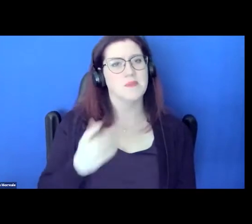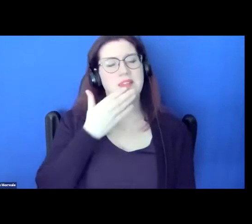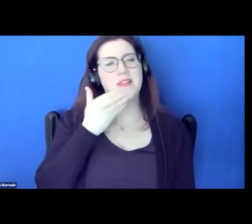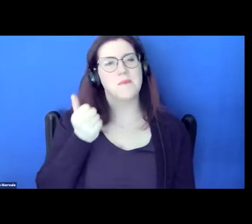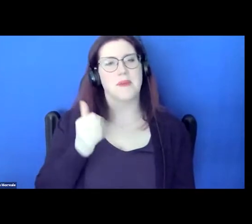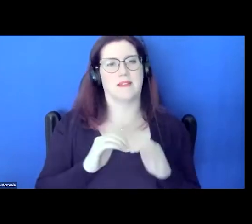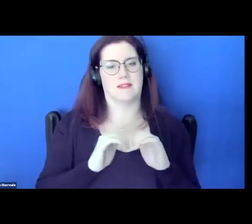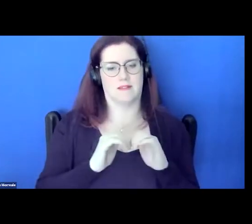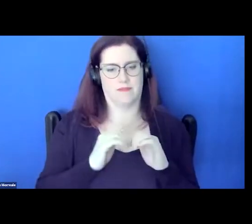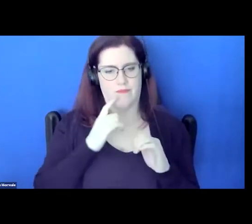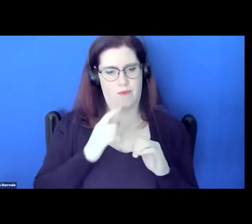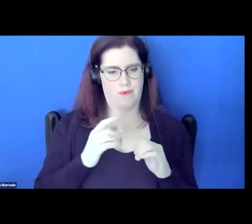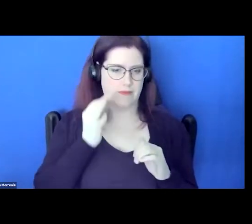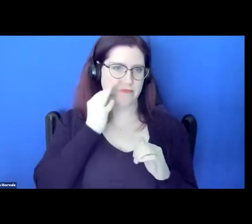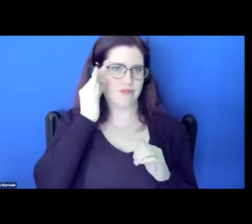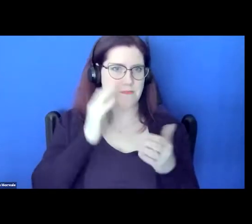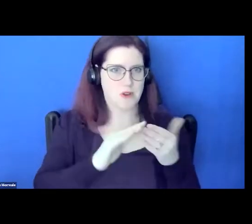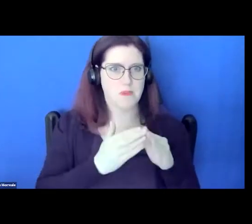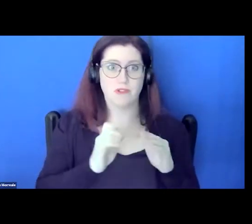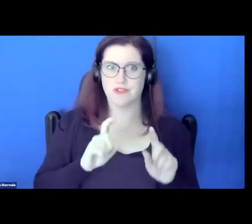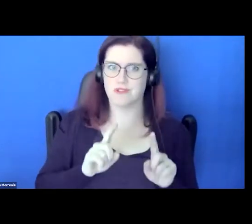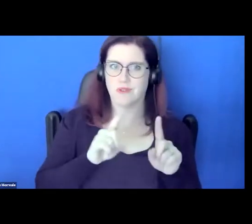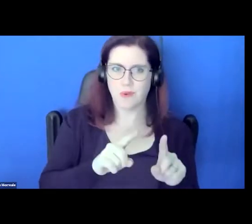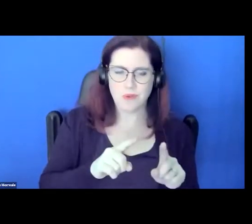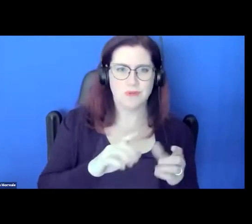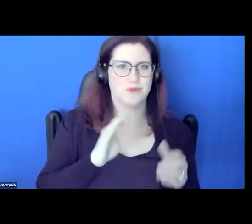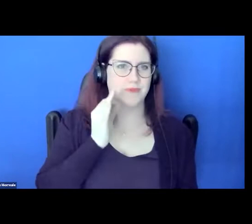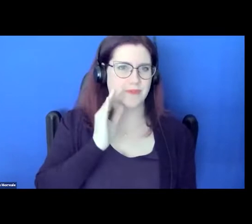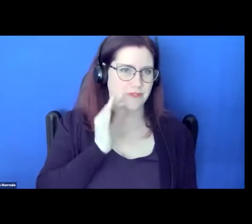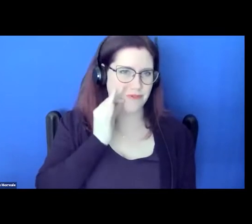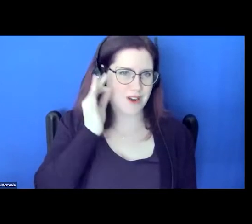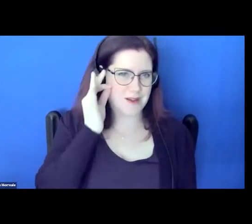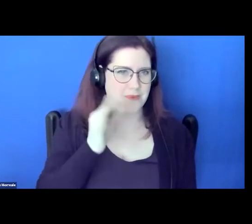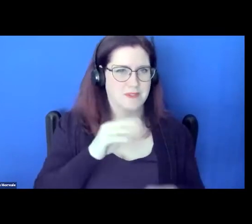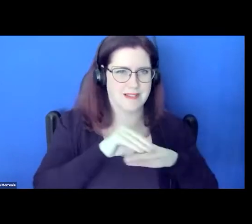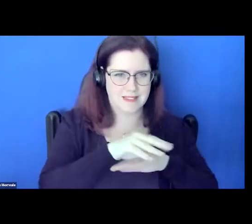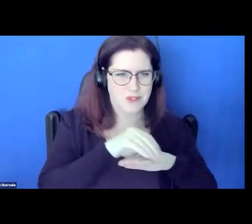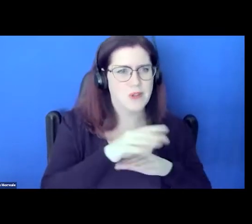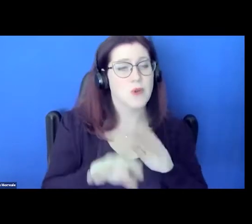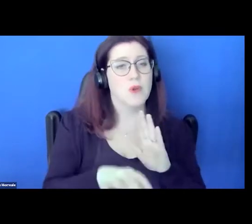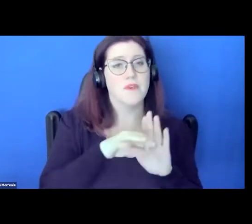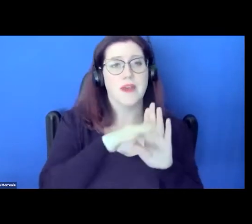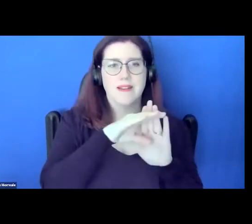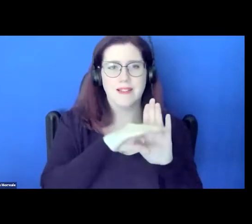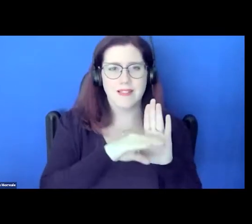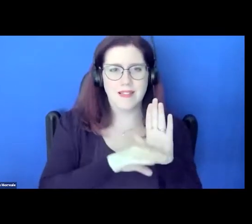tribal communities is to attend one of these tribal consultations. You can find a list of upcoming tribal consultations